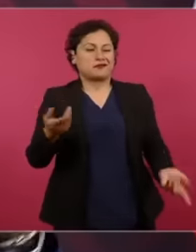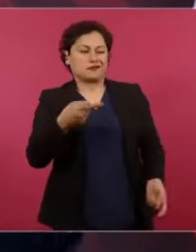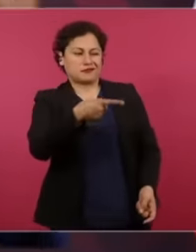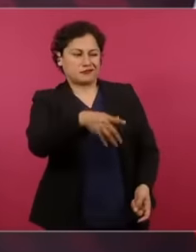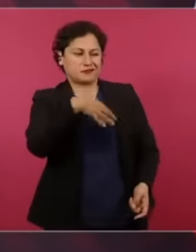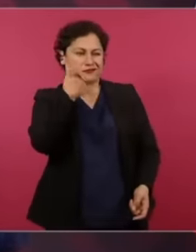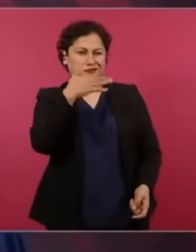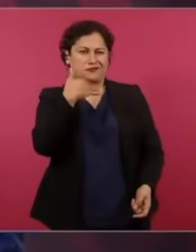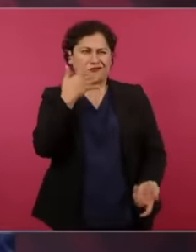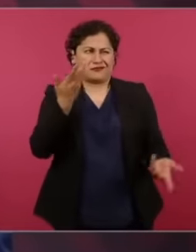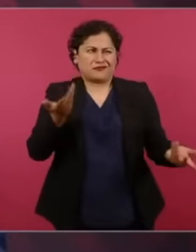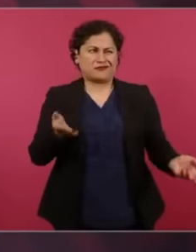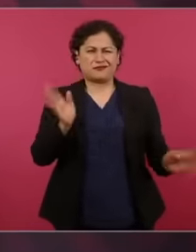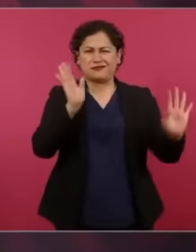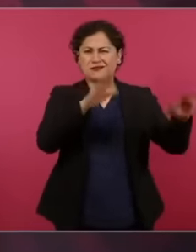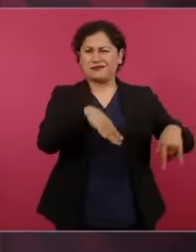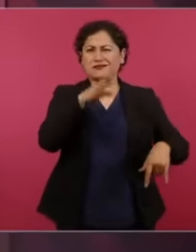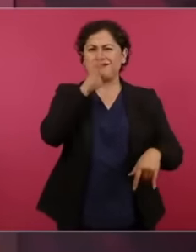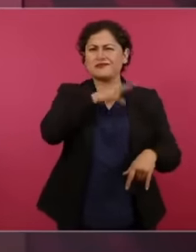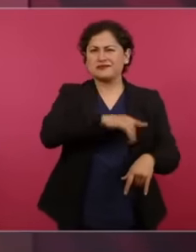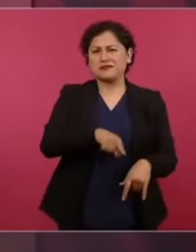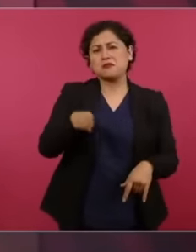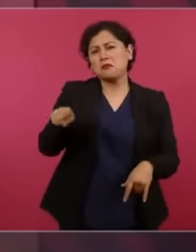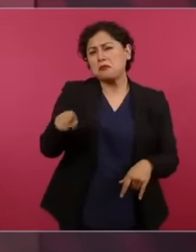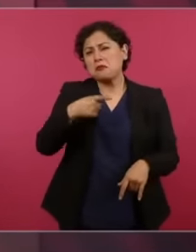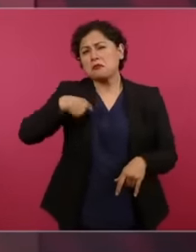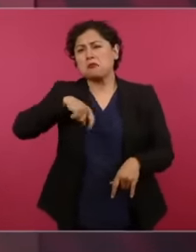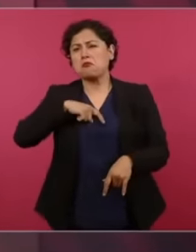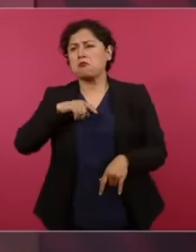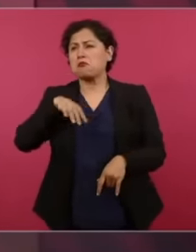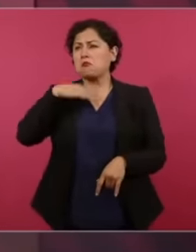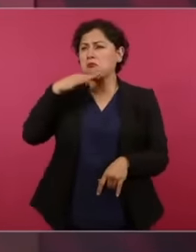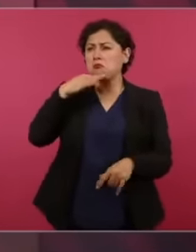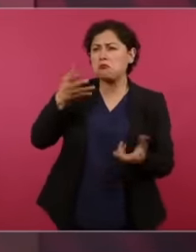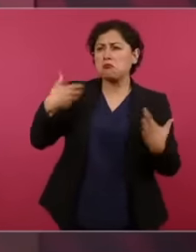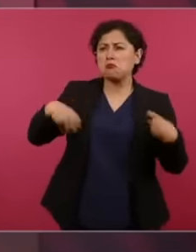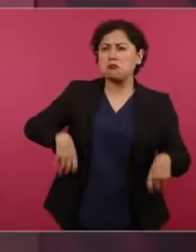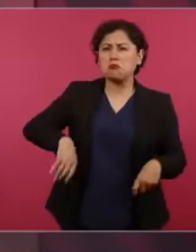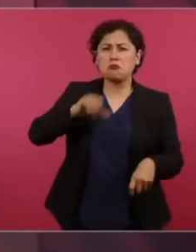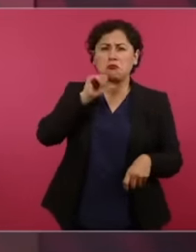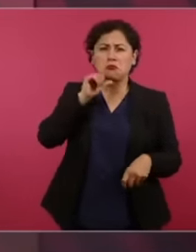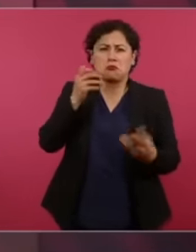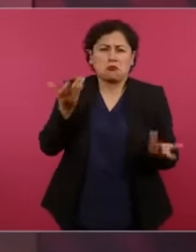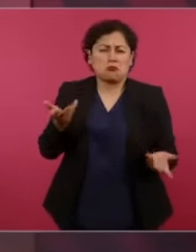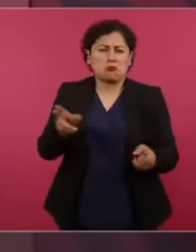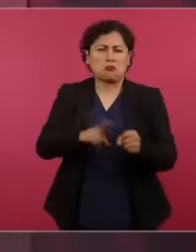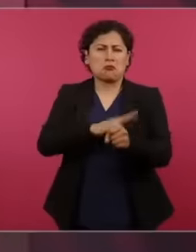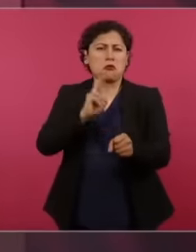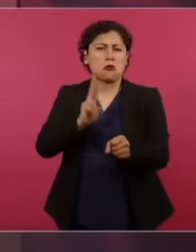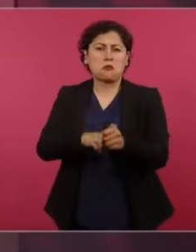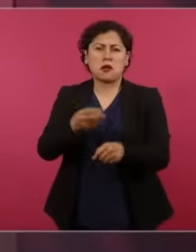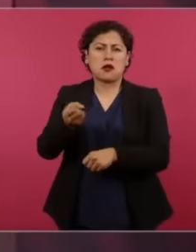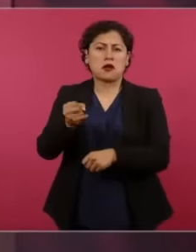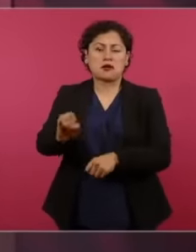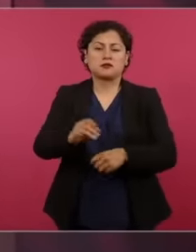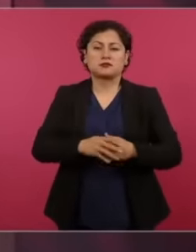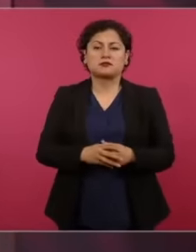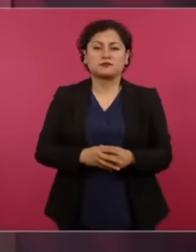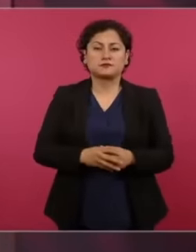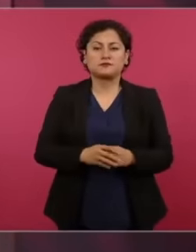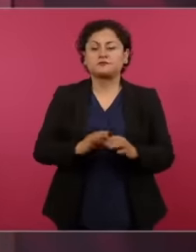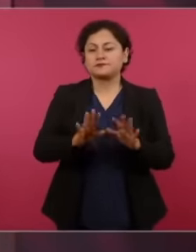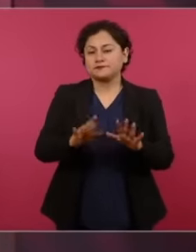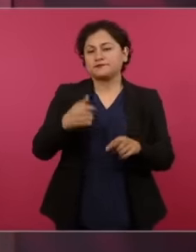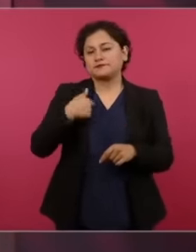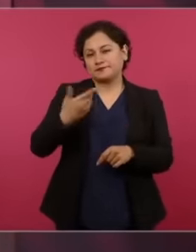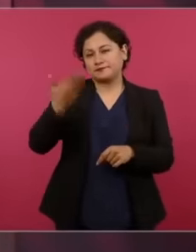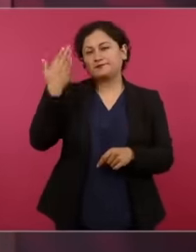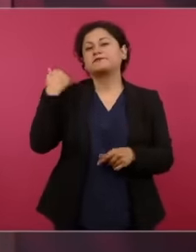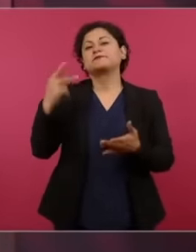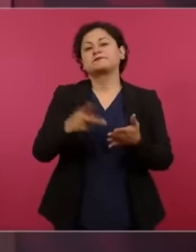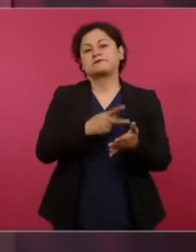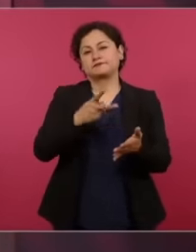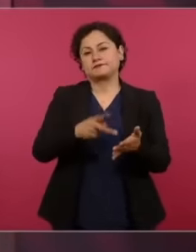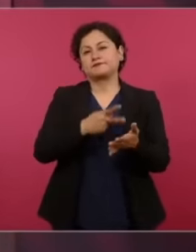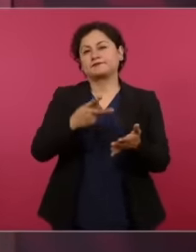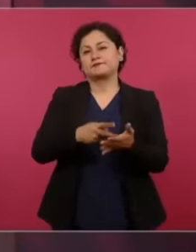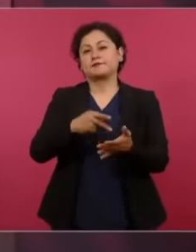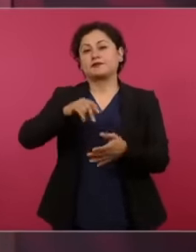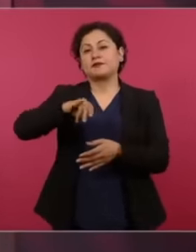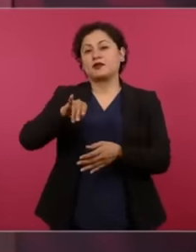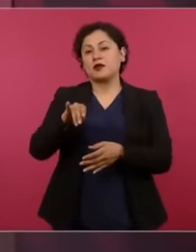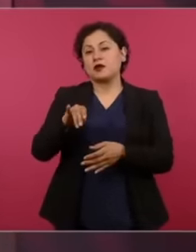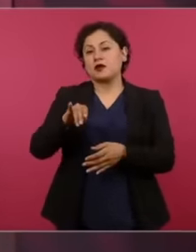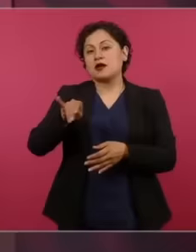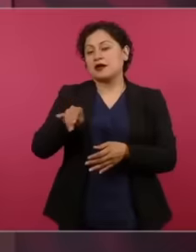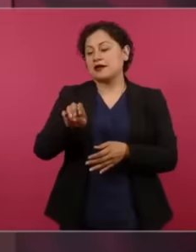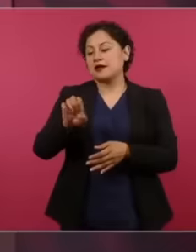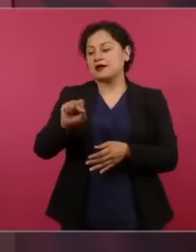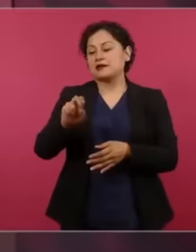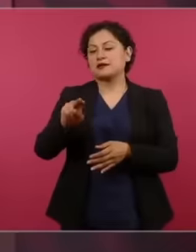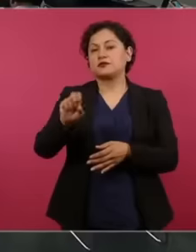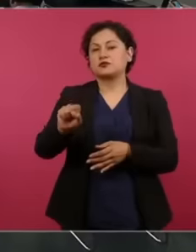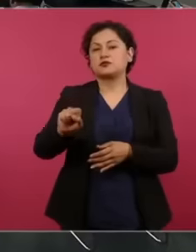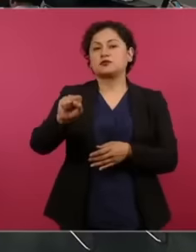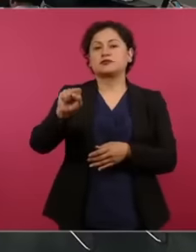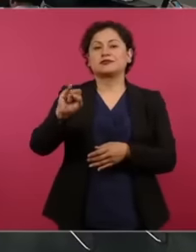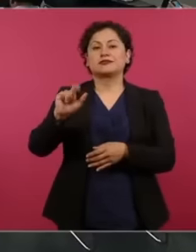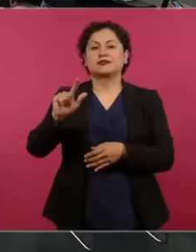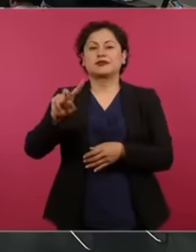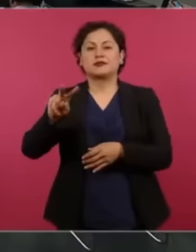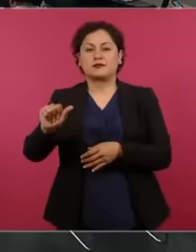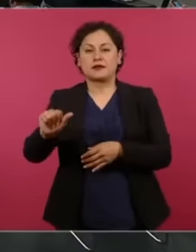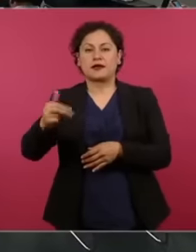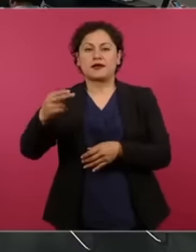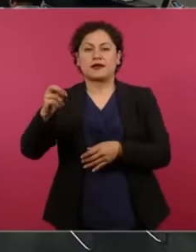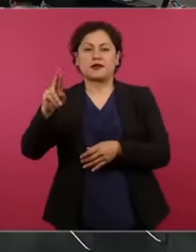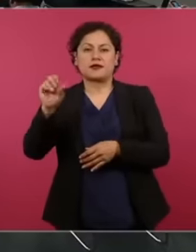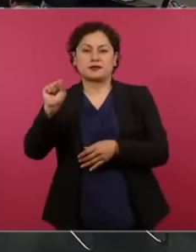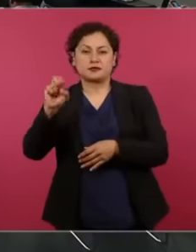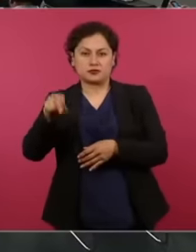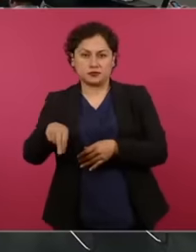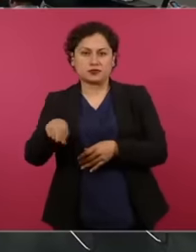normal. I've already mentioned what Don Jesús Silva said. They get rich overnight. tomorrow